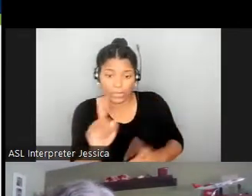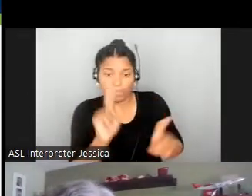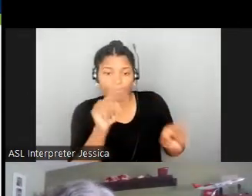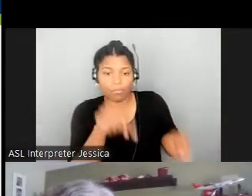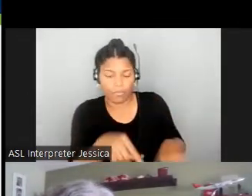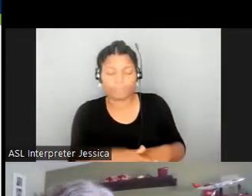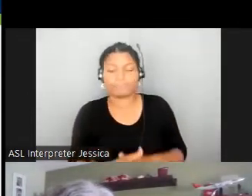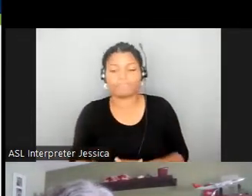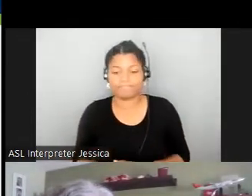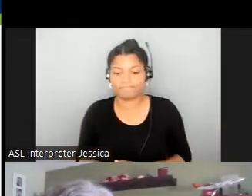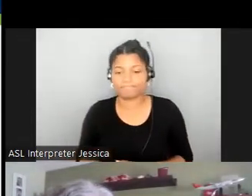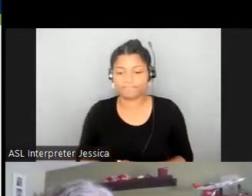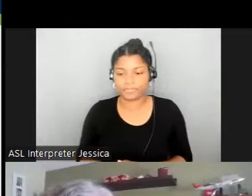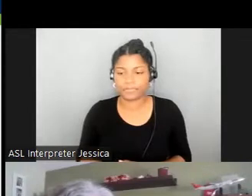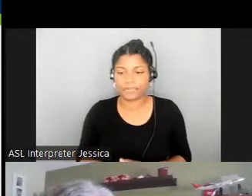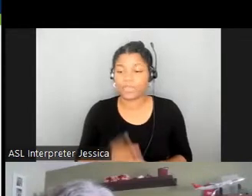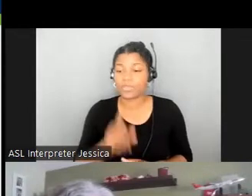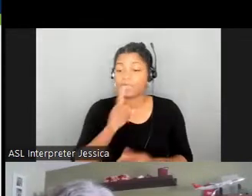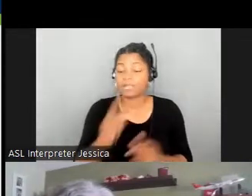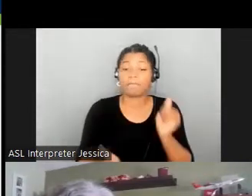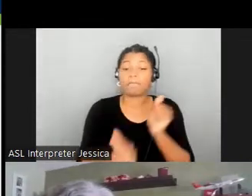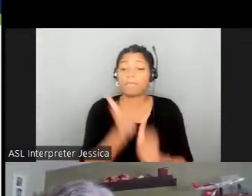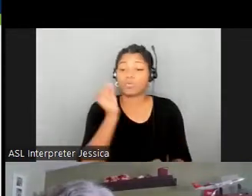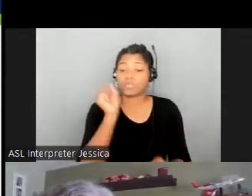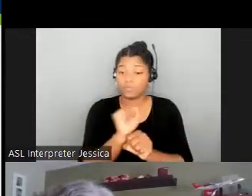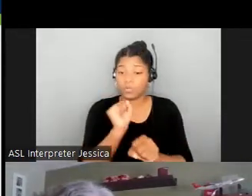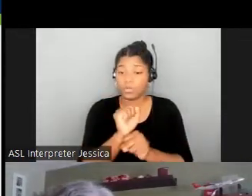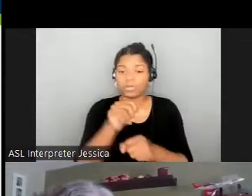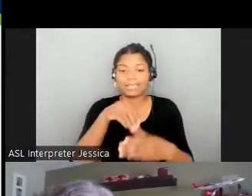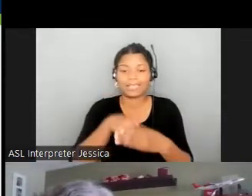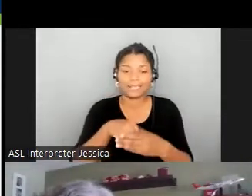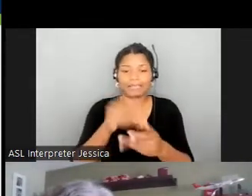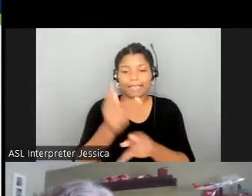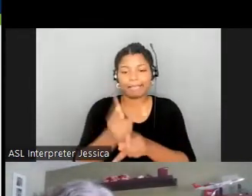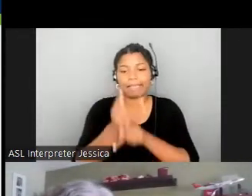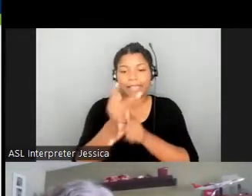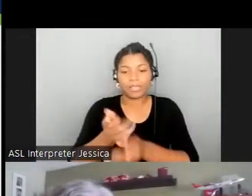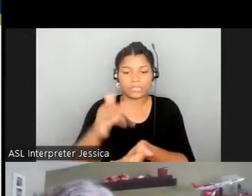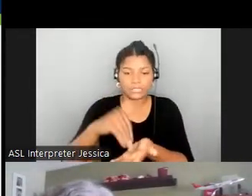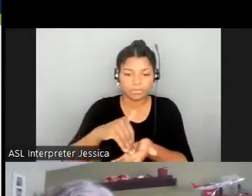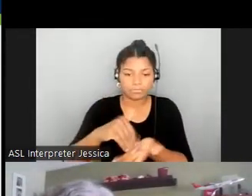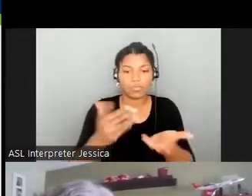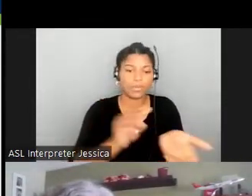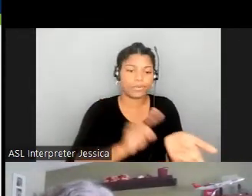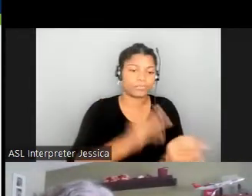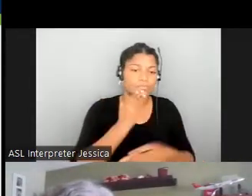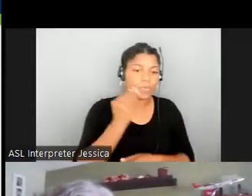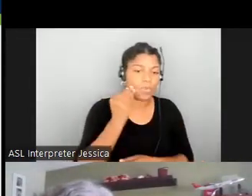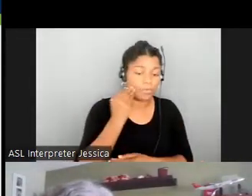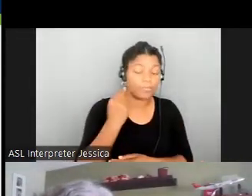The majority of our work was in a care center or nursing home, and we were able to go visit with them.